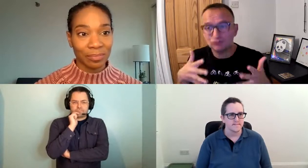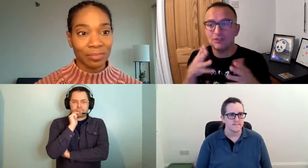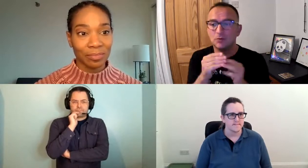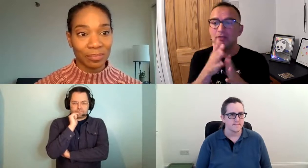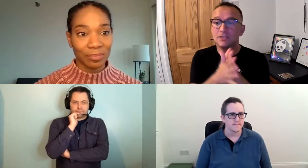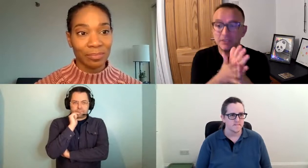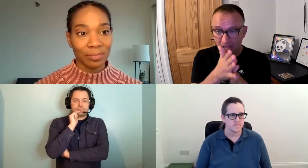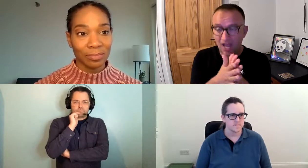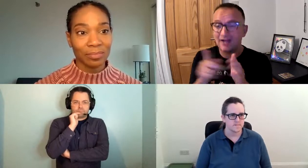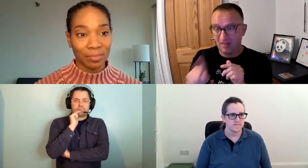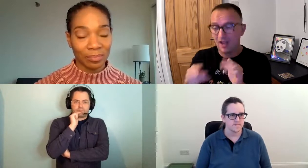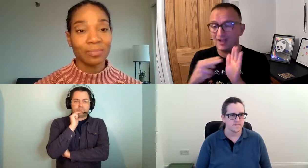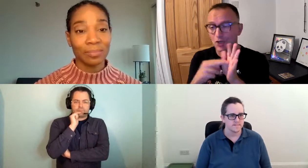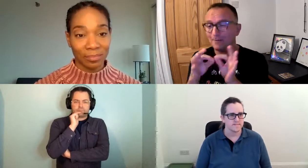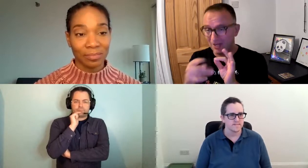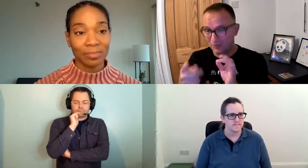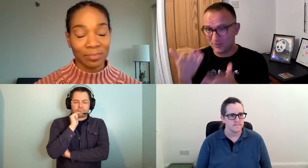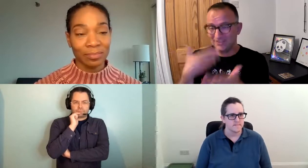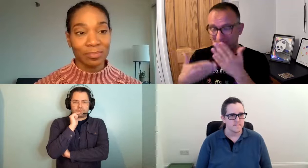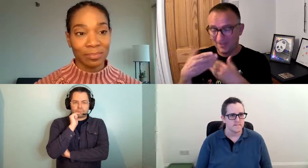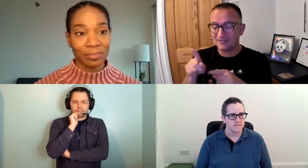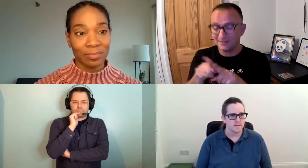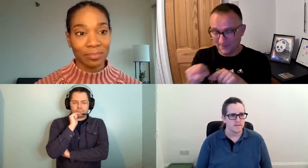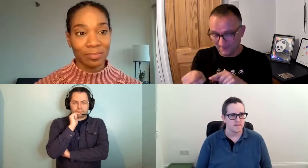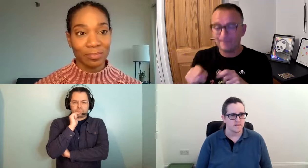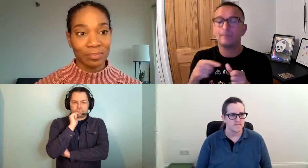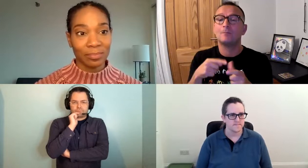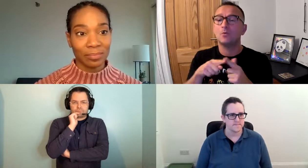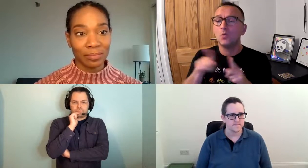means what does this sign on the side of your nose what